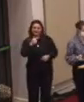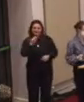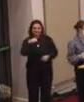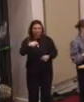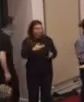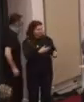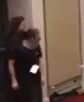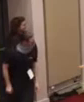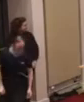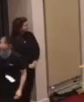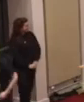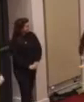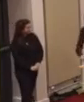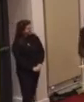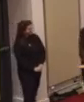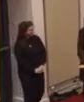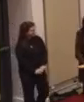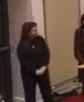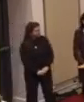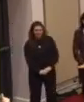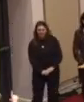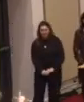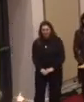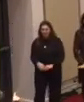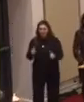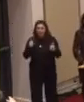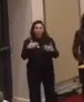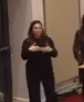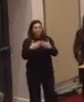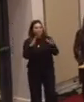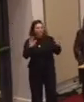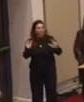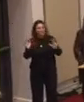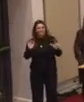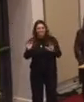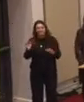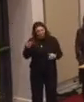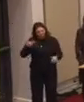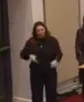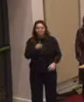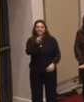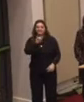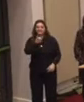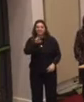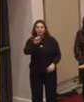Kirstin Lange: Okay good morning everybody as mentioned my name is Kirstin, I work with